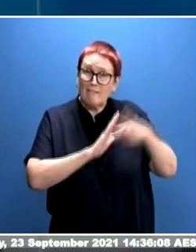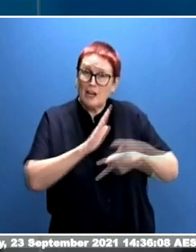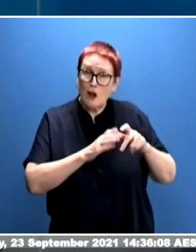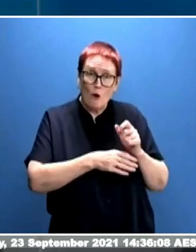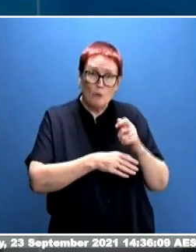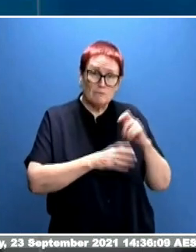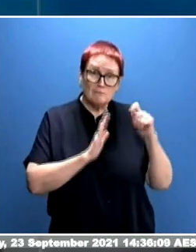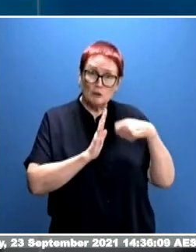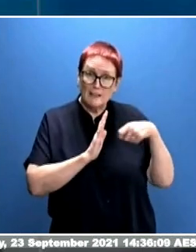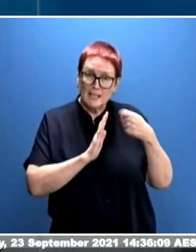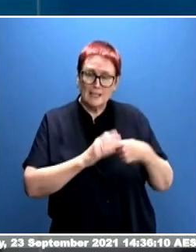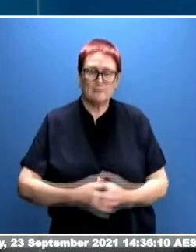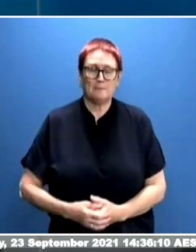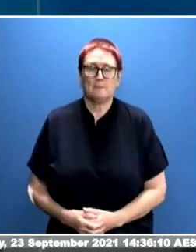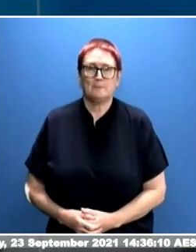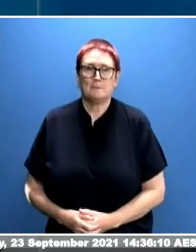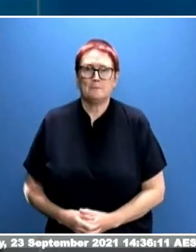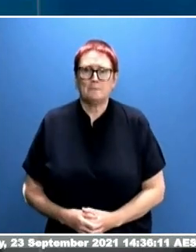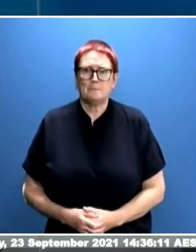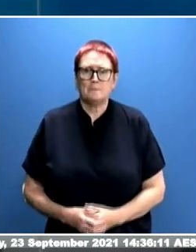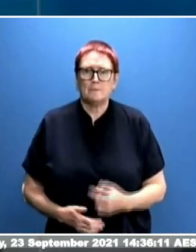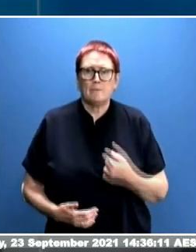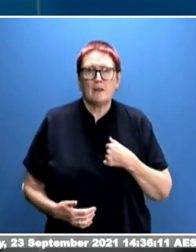There is also --- I won't say the name, because it will say what community